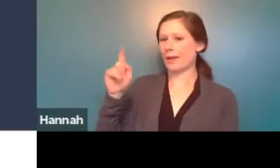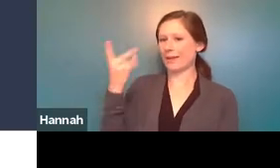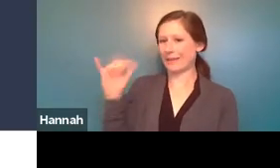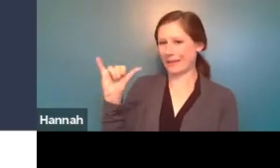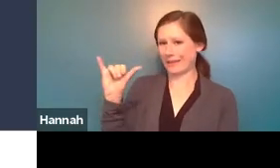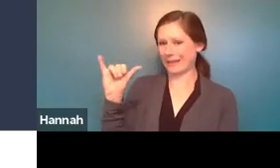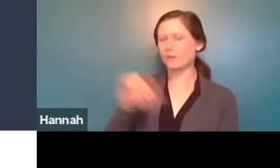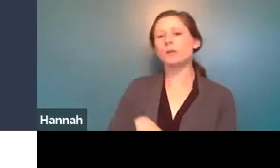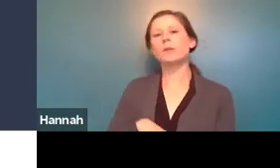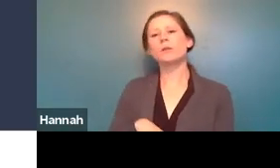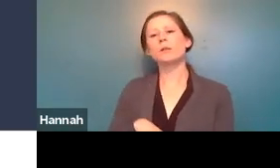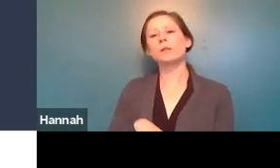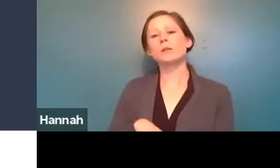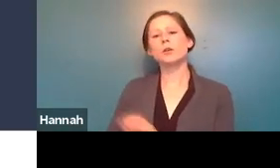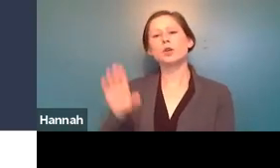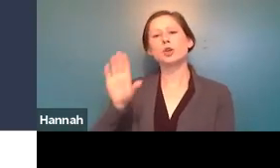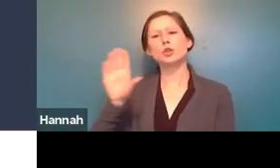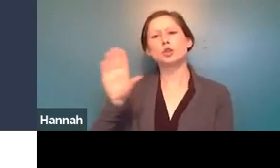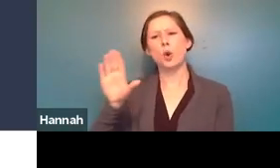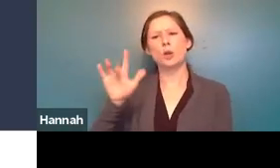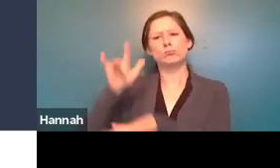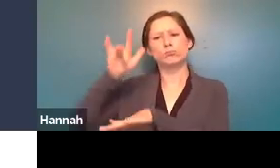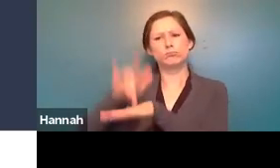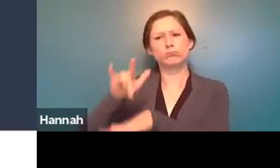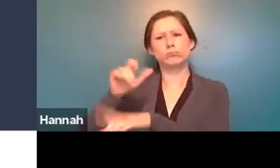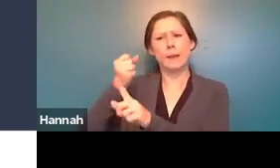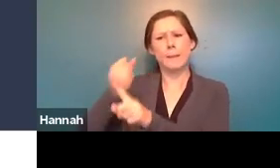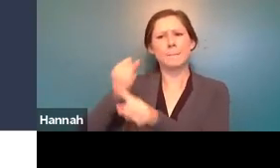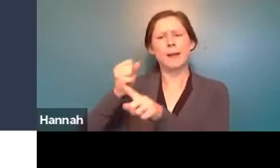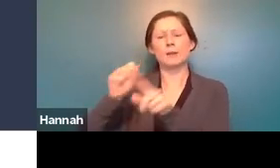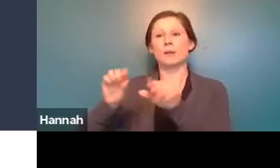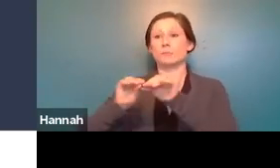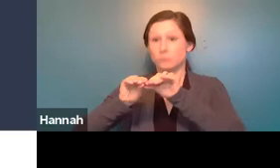finding your reach is expanding beyond the STL area with the video content that you guys are creating?